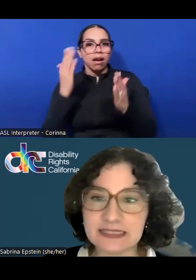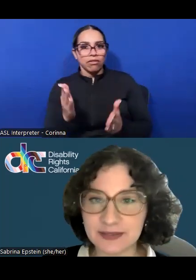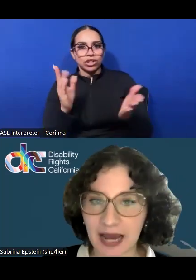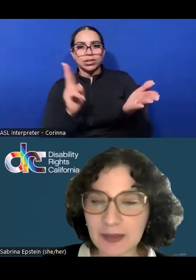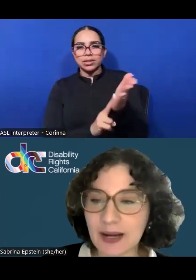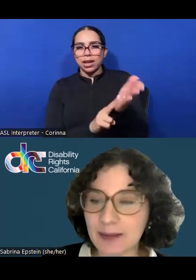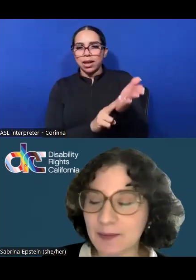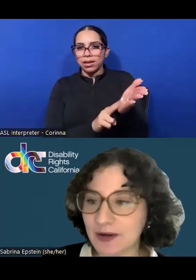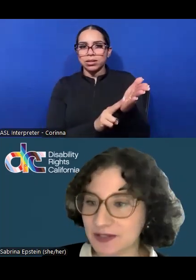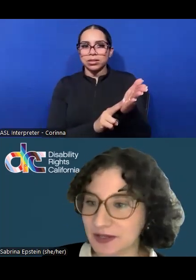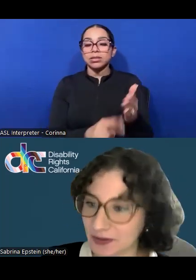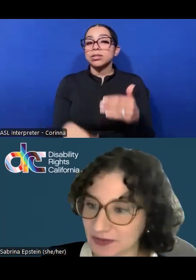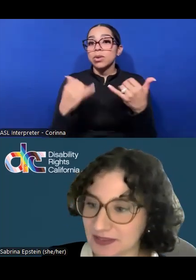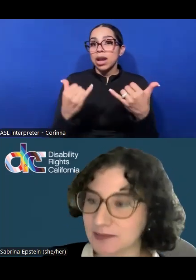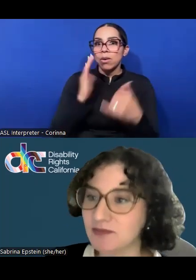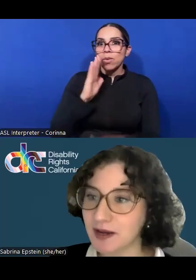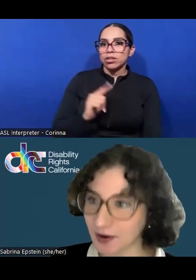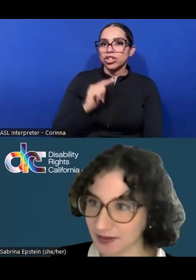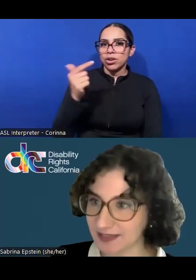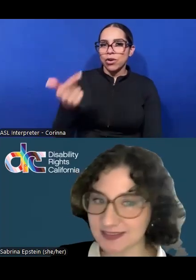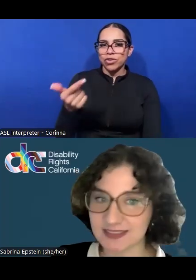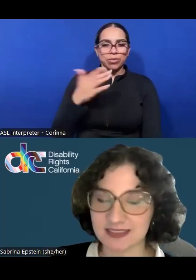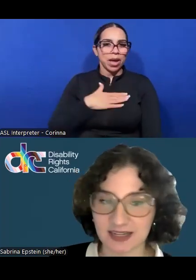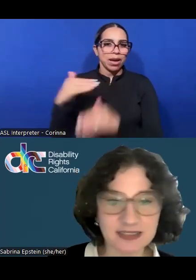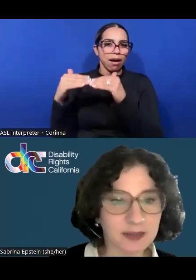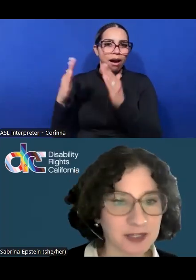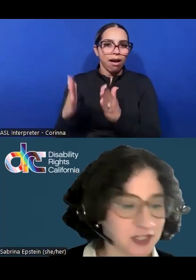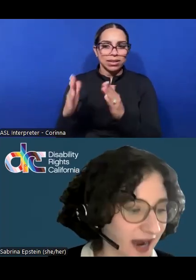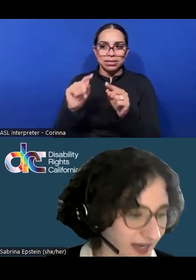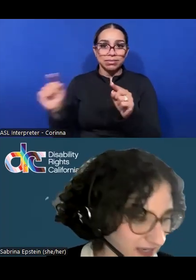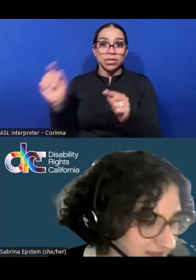So now I'm going to turn it over to some of my colleagues to discuss the budget highlights.